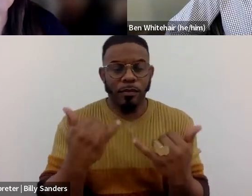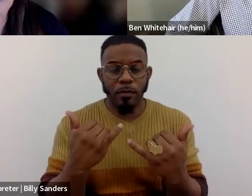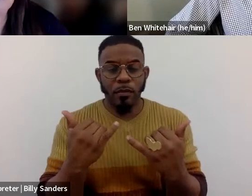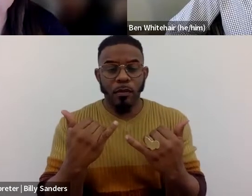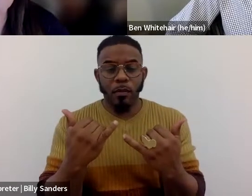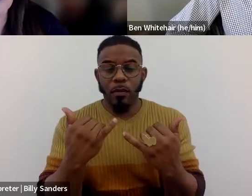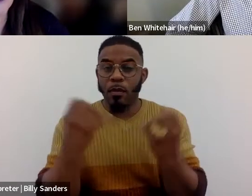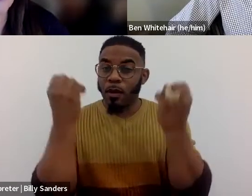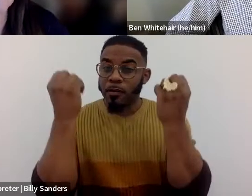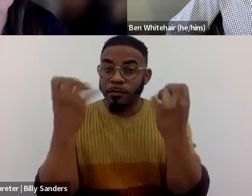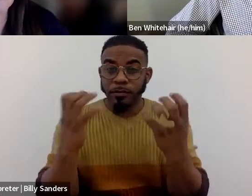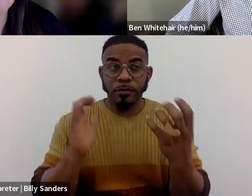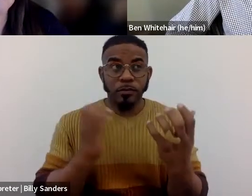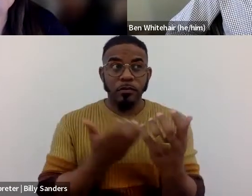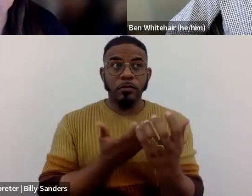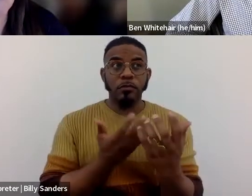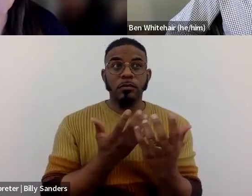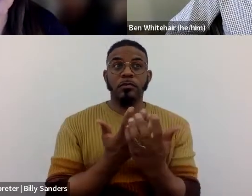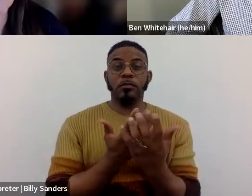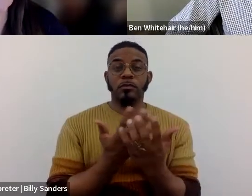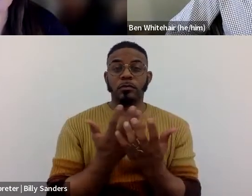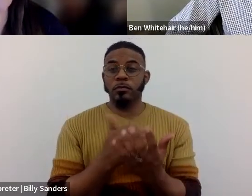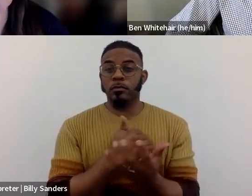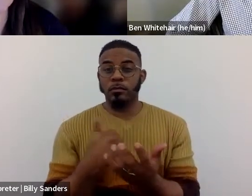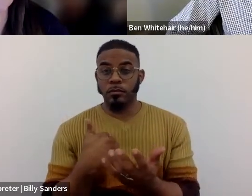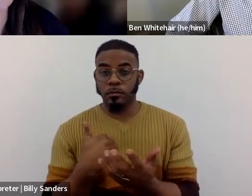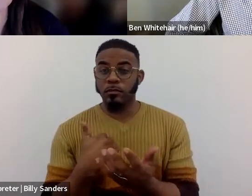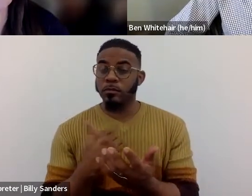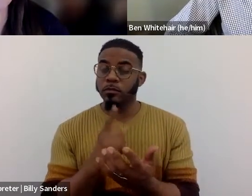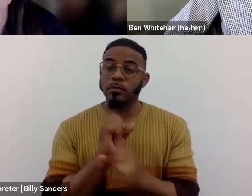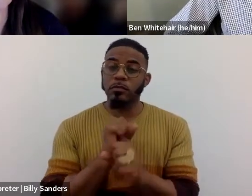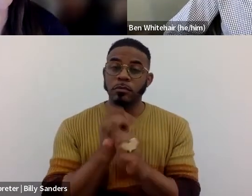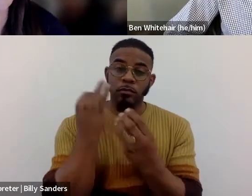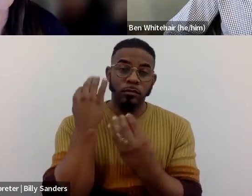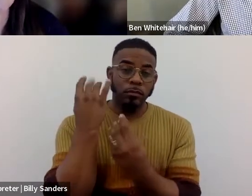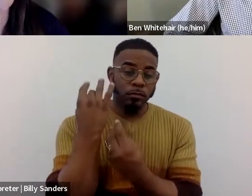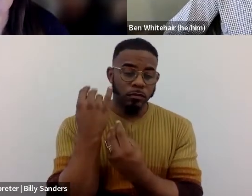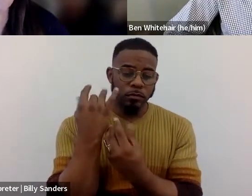A lot of our members are really thinking towards the future